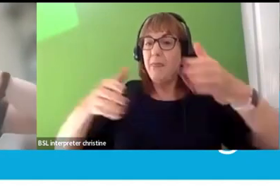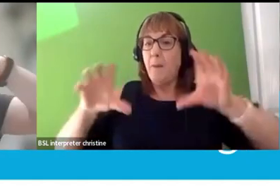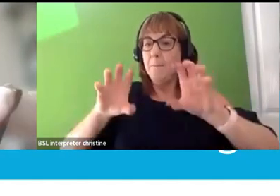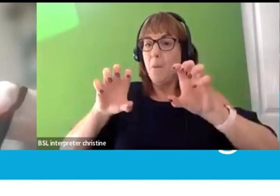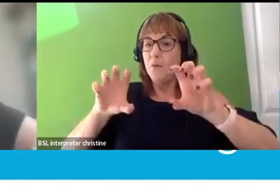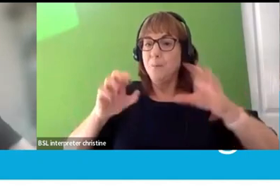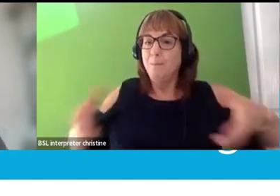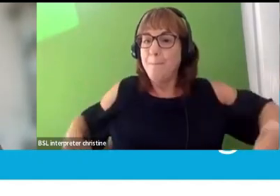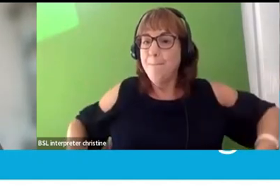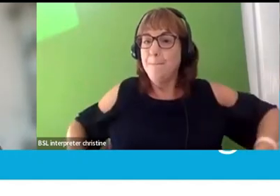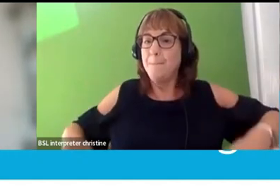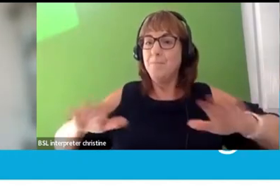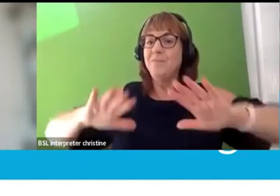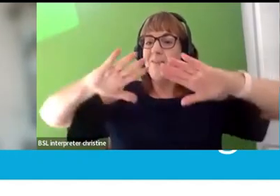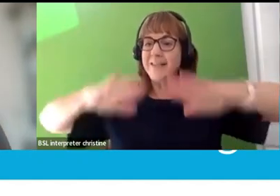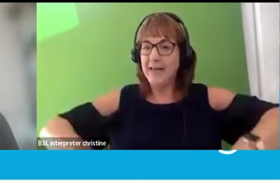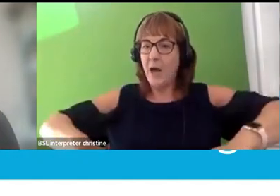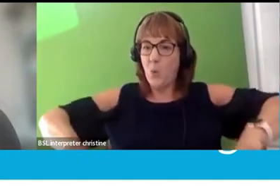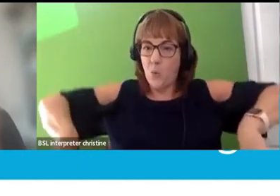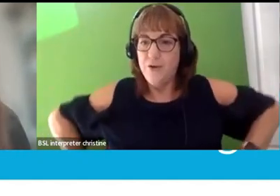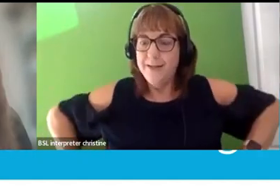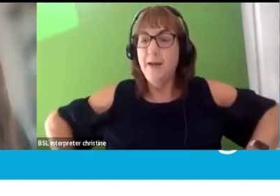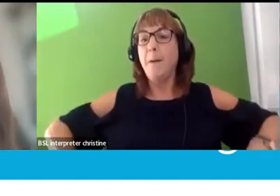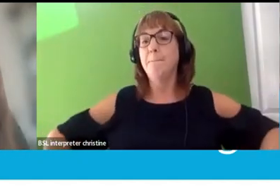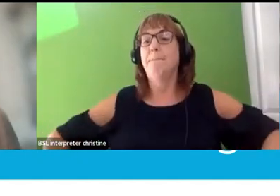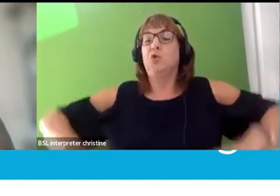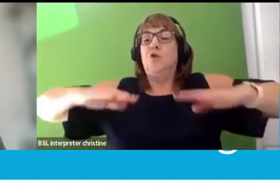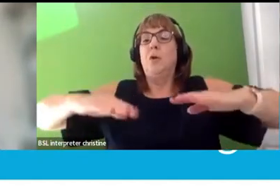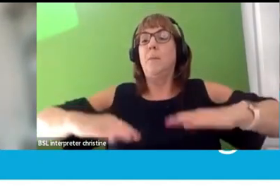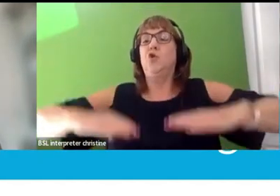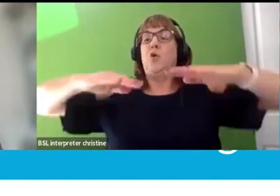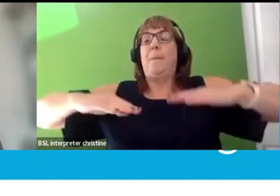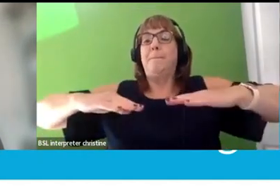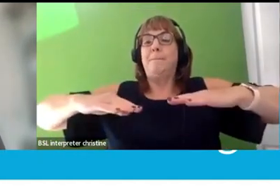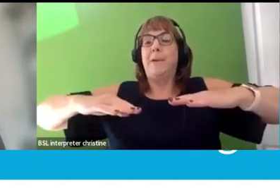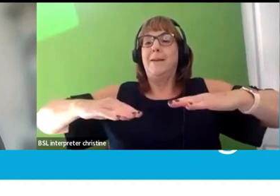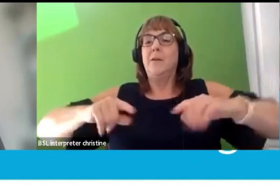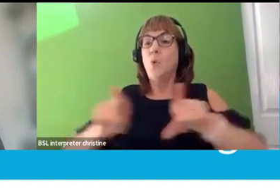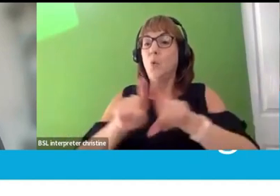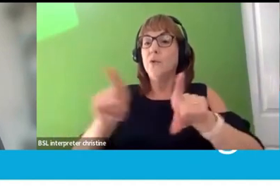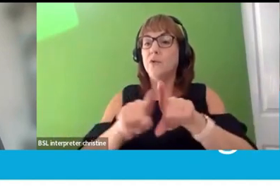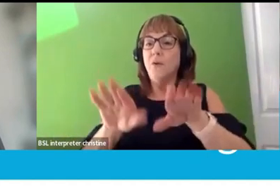facing down on your chair, push up on your hands, and lift your feet off the floor to be